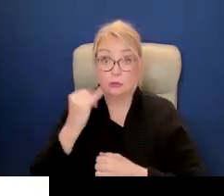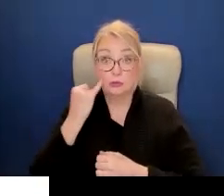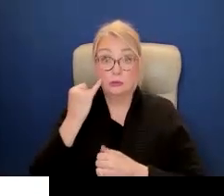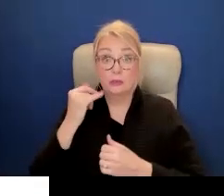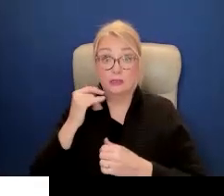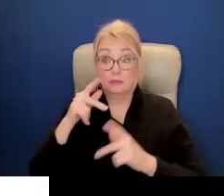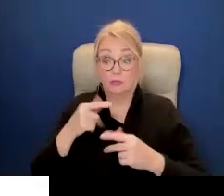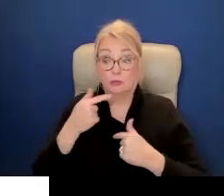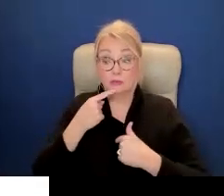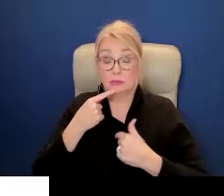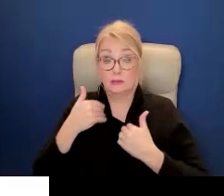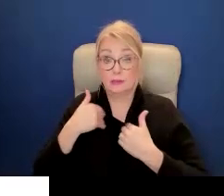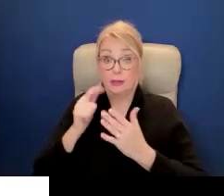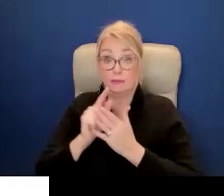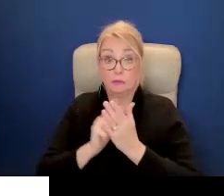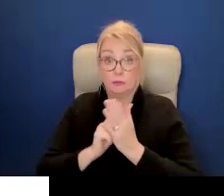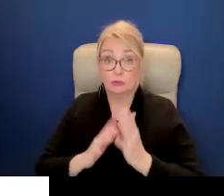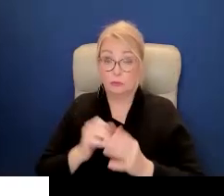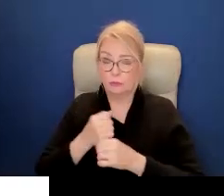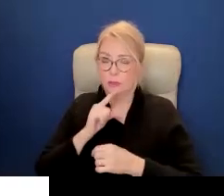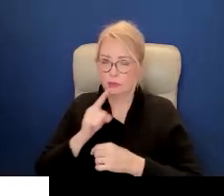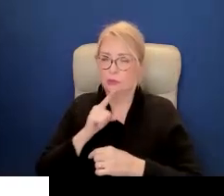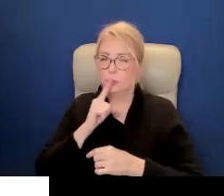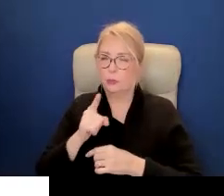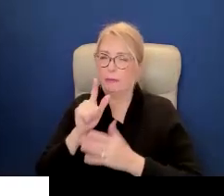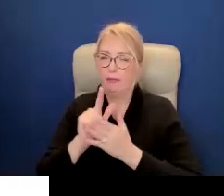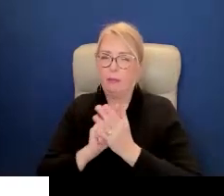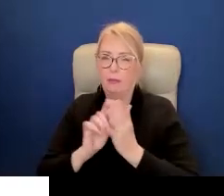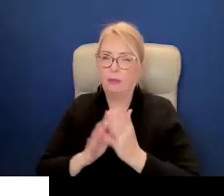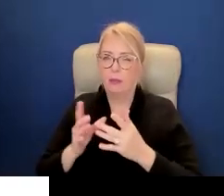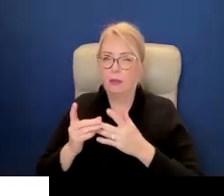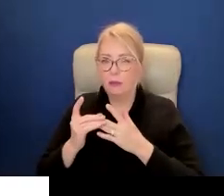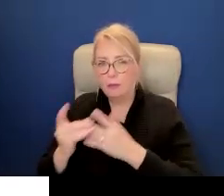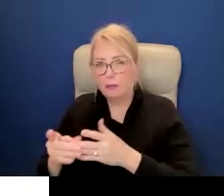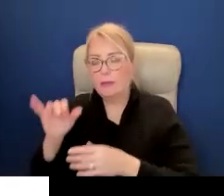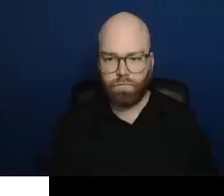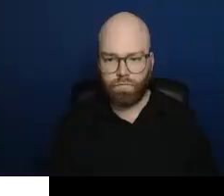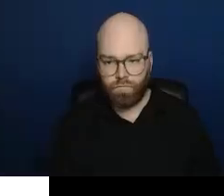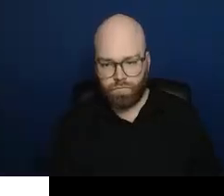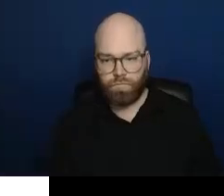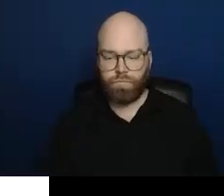it really is an attorney and direct them to that attorney. If they already have an attorney, direct them to their attorney